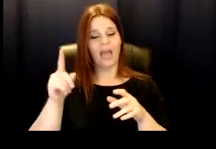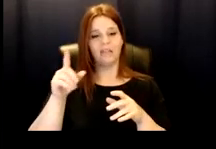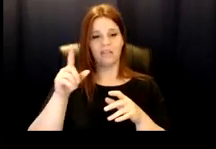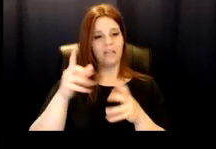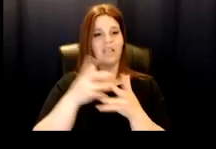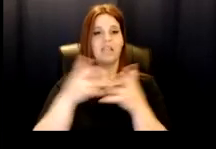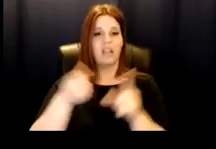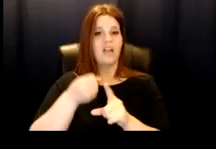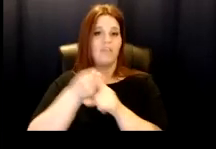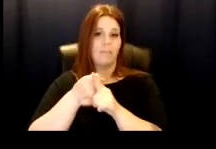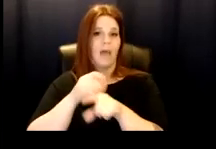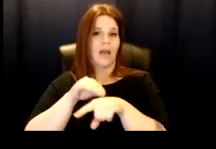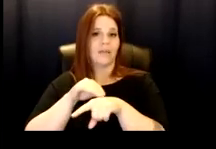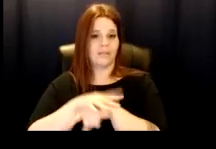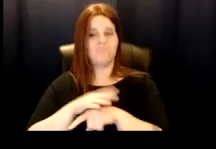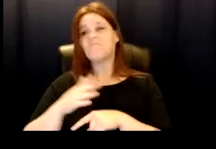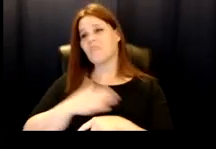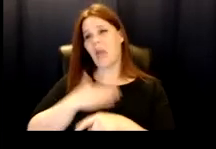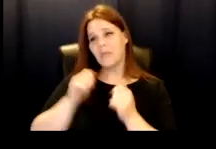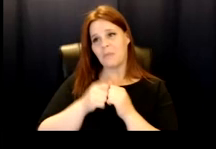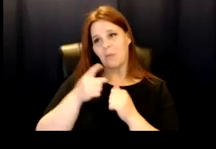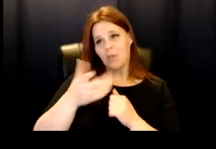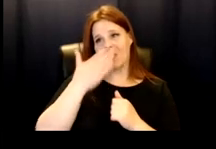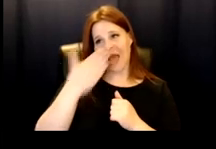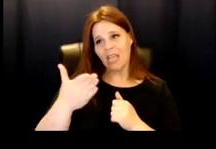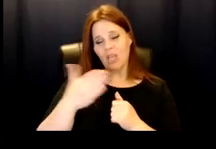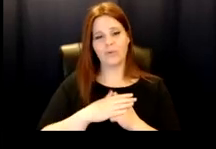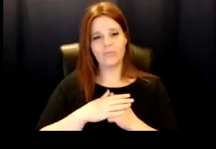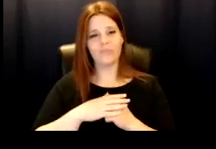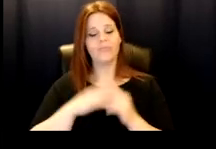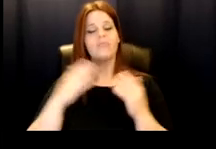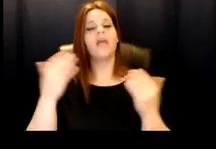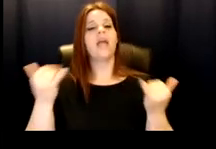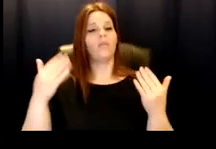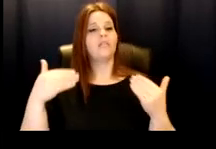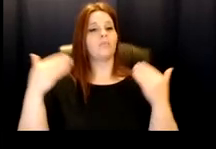of impact. >> PHIL RUMRILL: Glad to be with you. Thank you. >> KURT JOHNSON: Let's move on now to Dr.